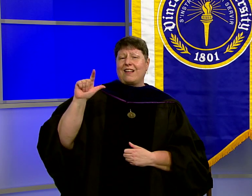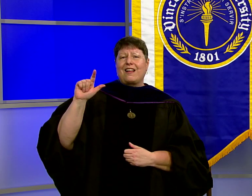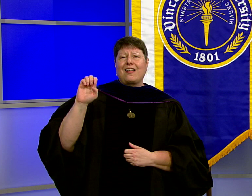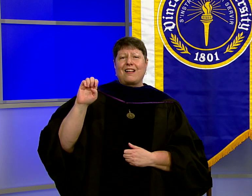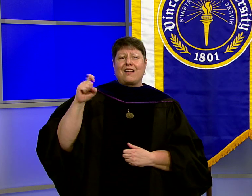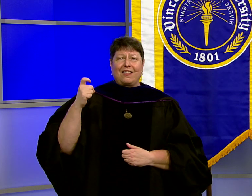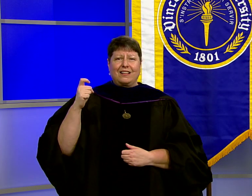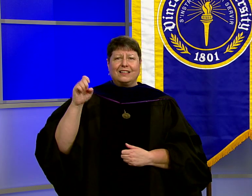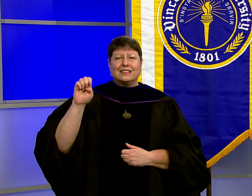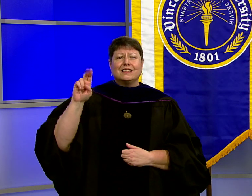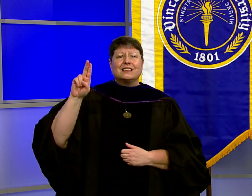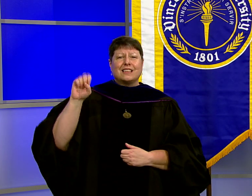and alexis ross